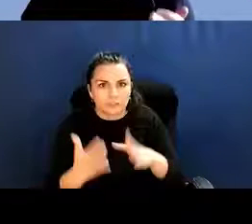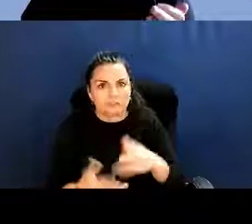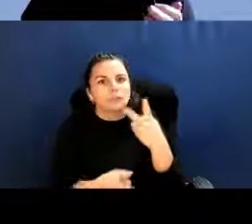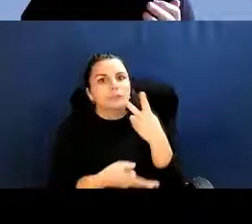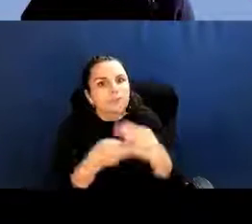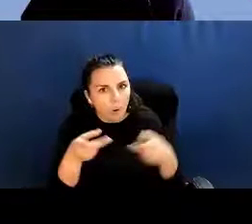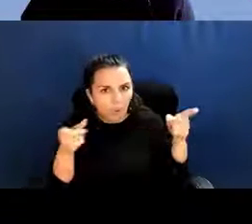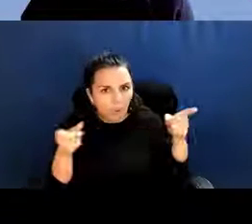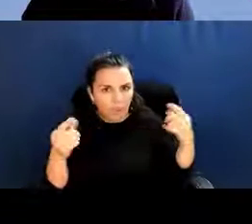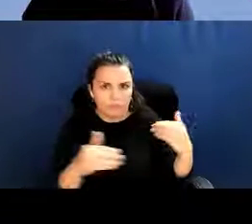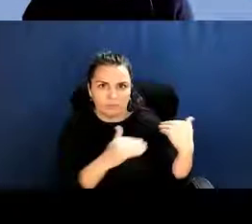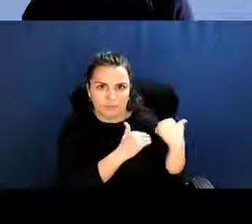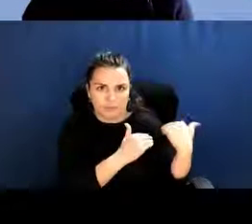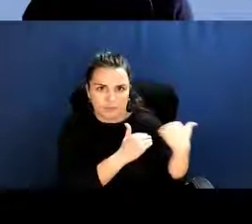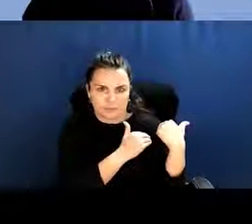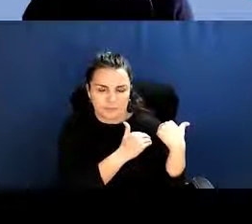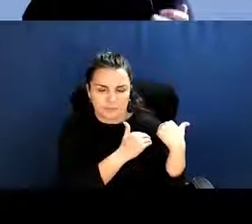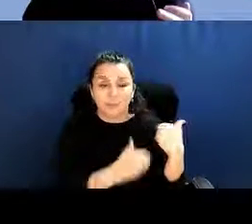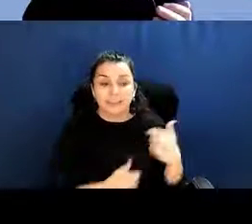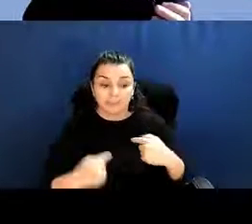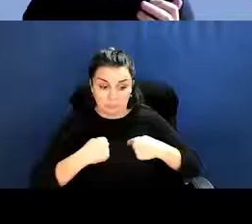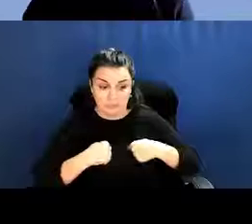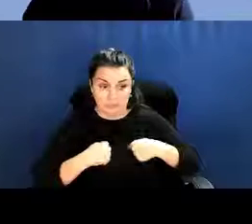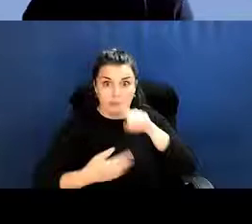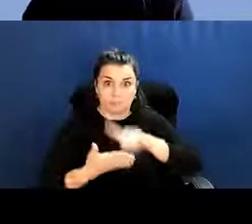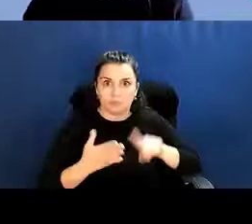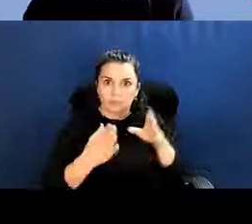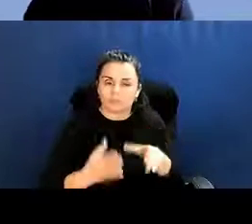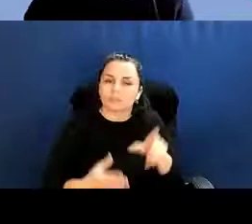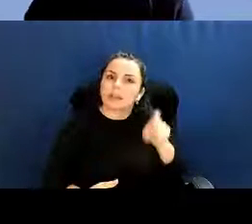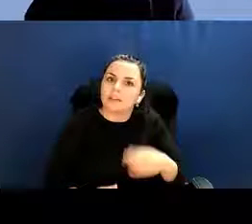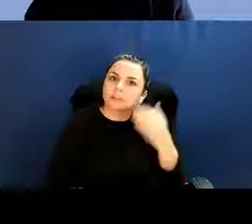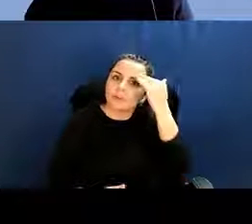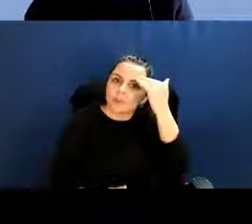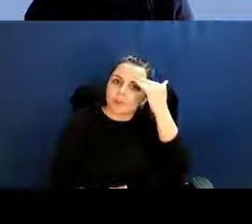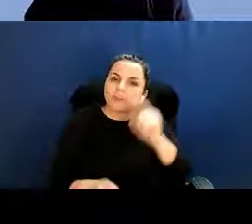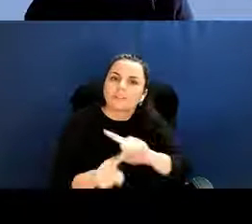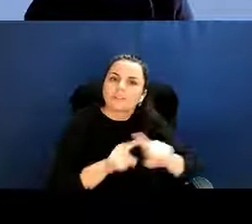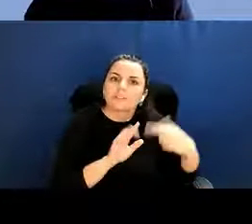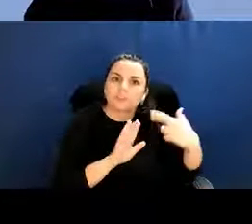on the regulatory requirements and the ethical principles underlining these requirements.